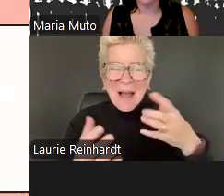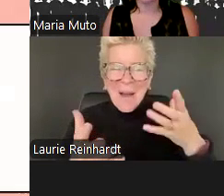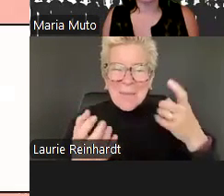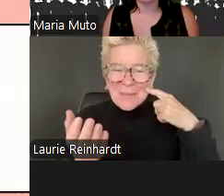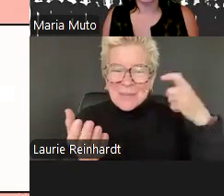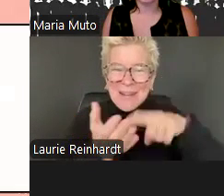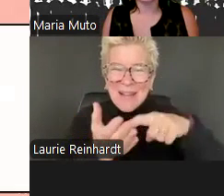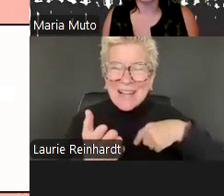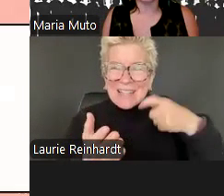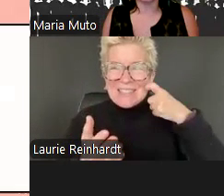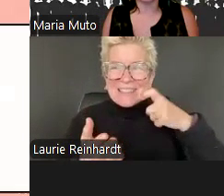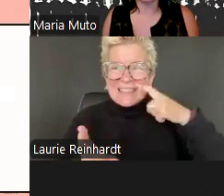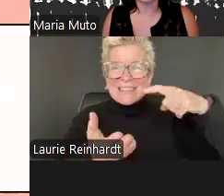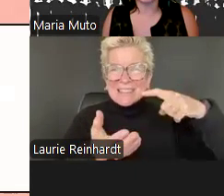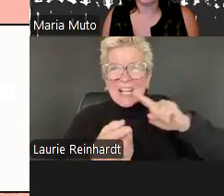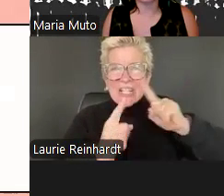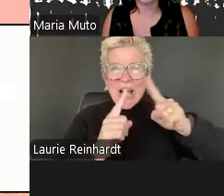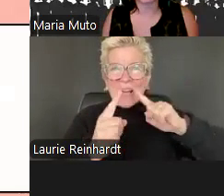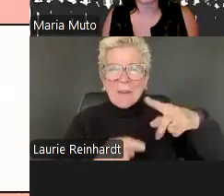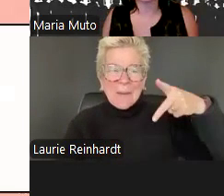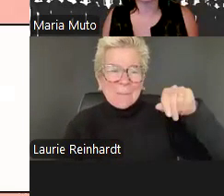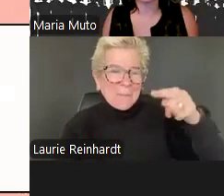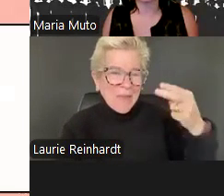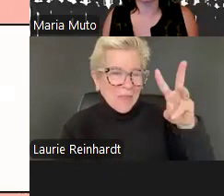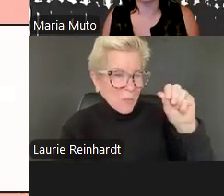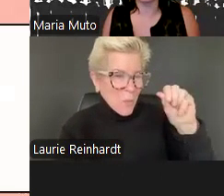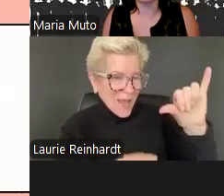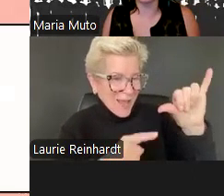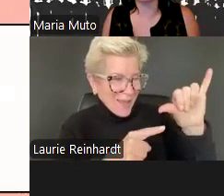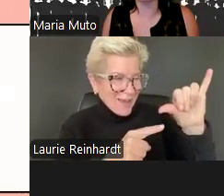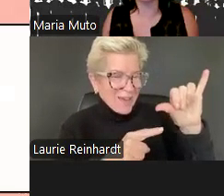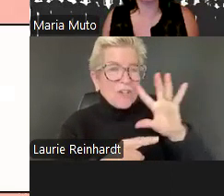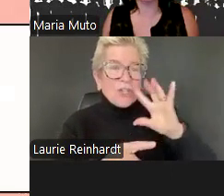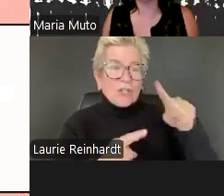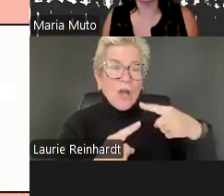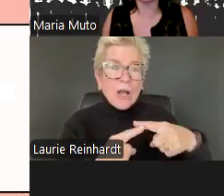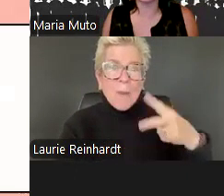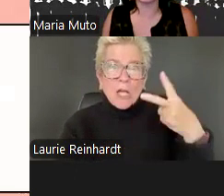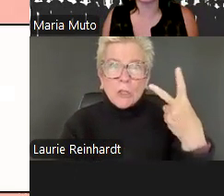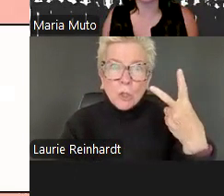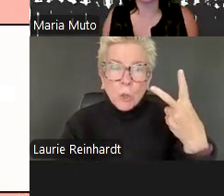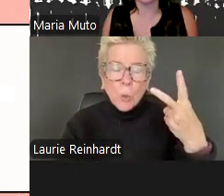Pathways and I used the word pathway to refer to two completely different things.